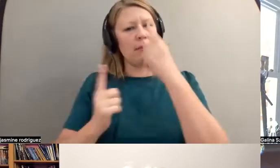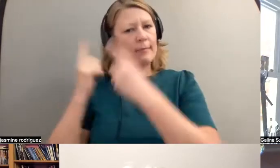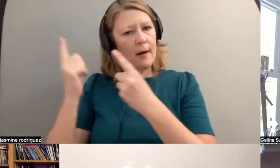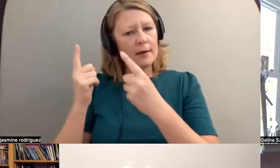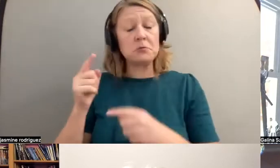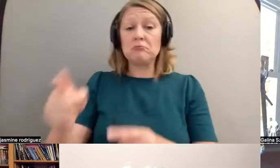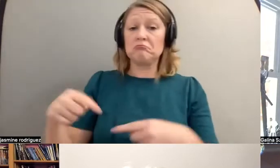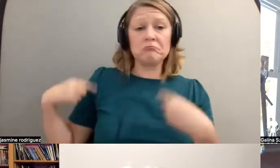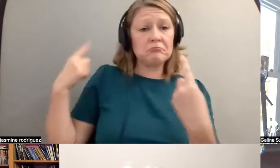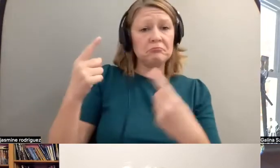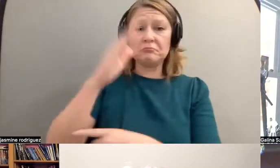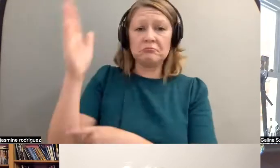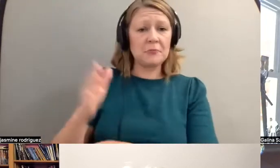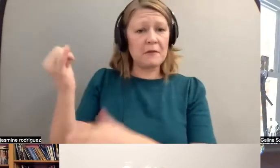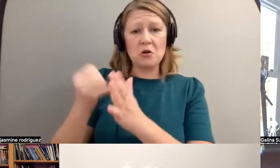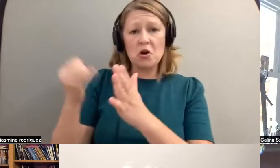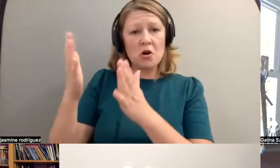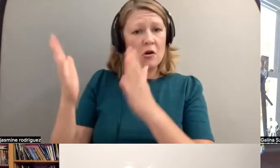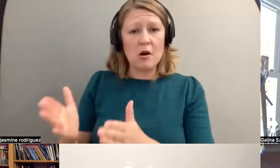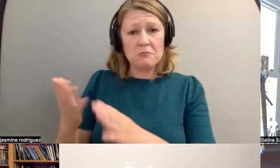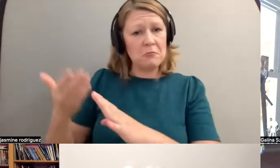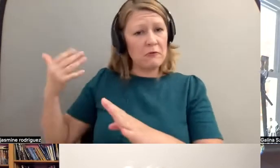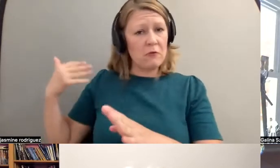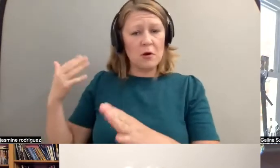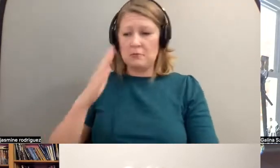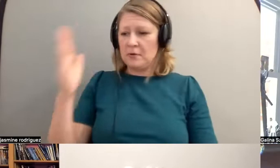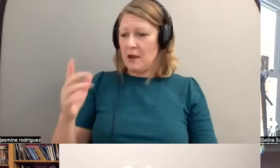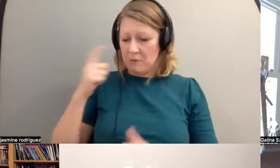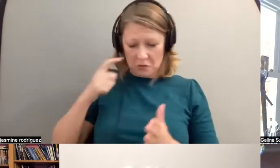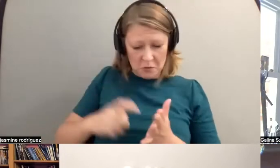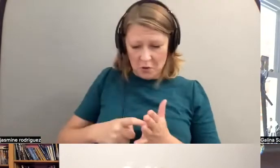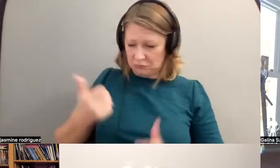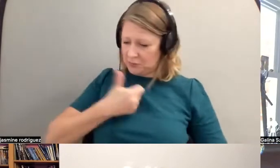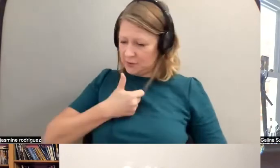and never saw a fraction of it in herself. But Galena is blessed with friends who saw